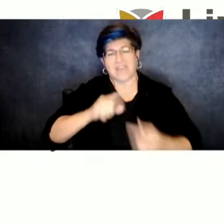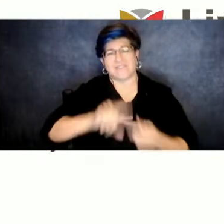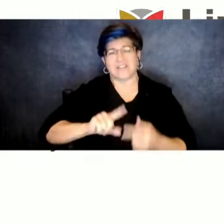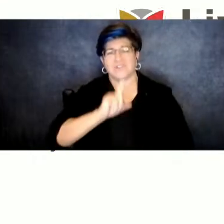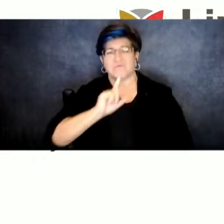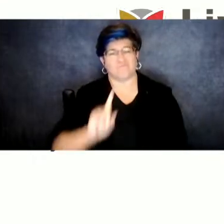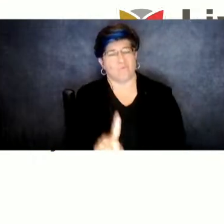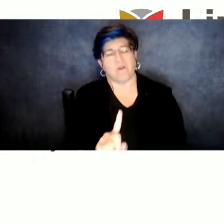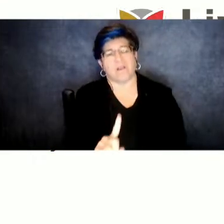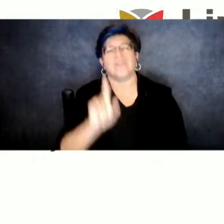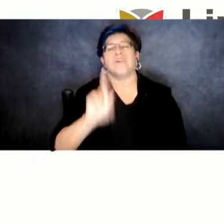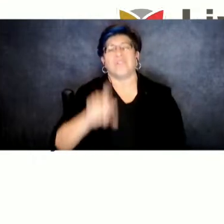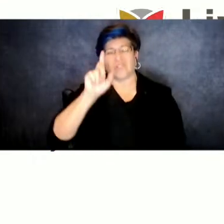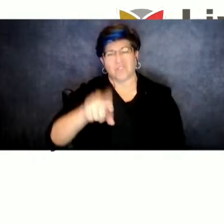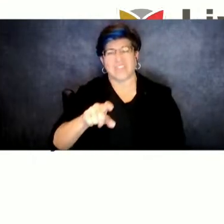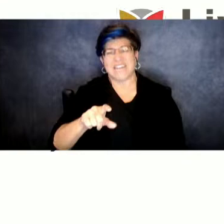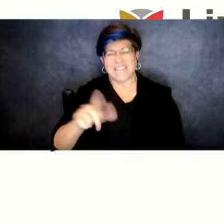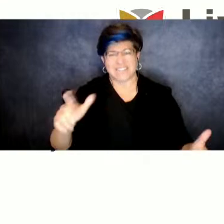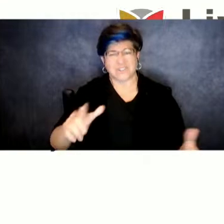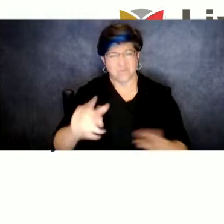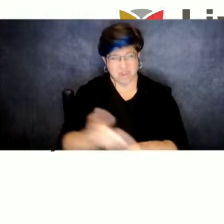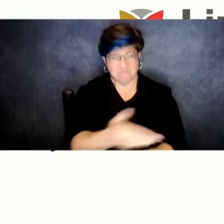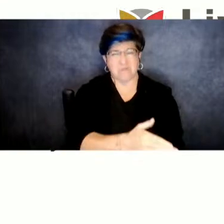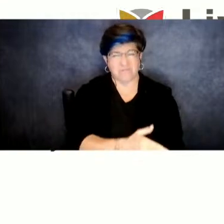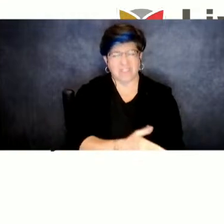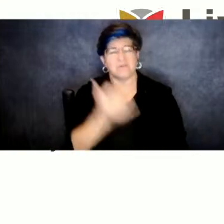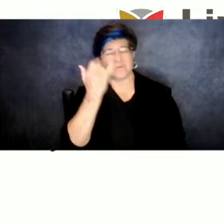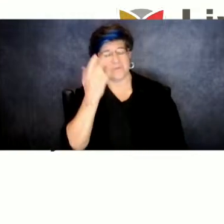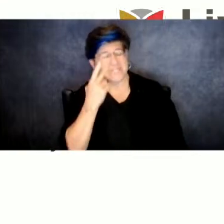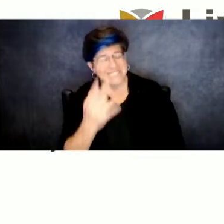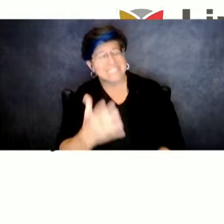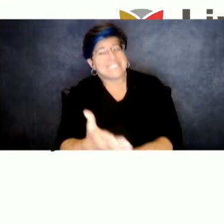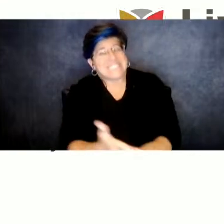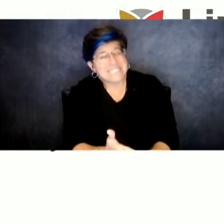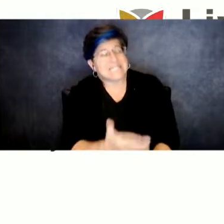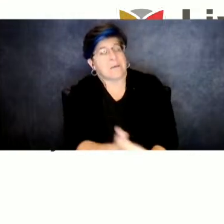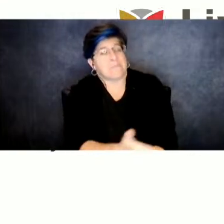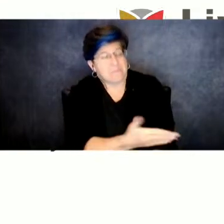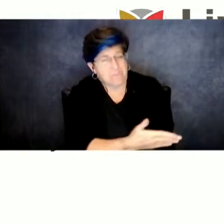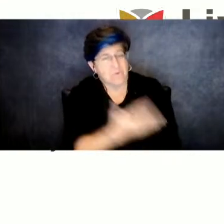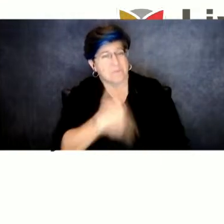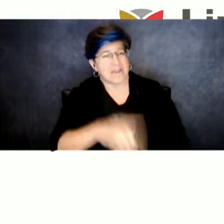MAKING IT TO THEIR FIRST YEAR OF LIFE. AND SO THE NEED TO CLOSE THIS